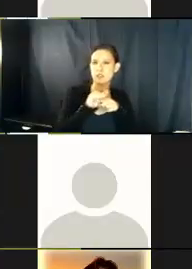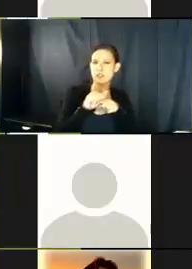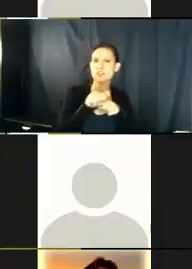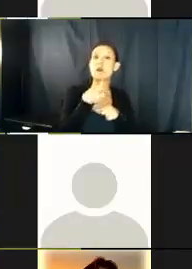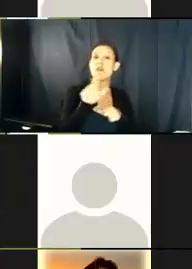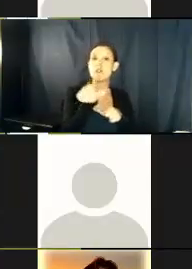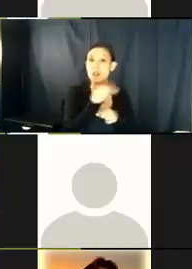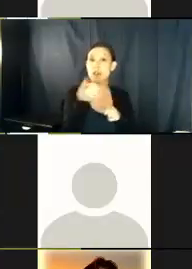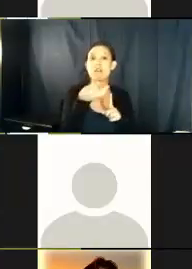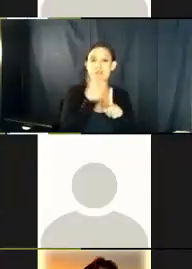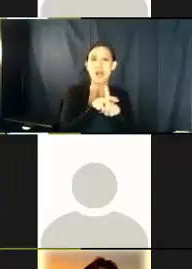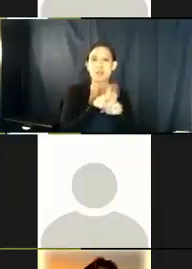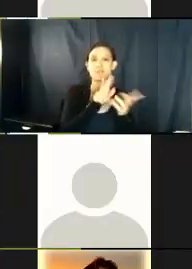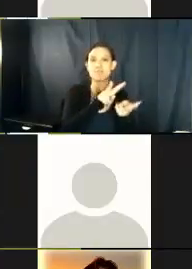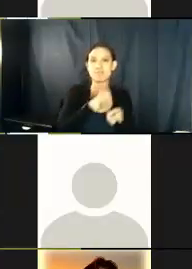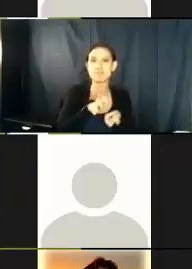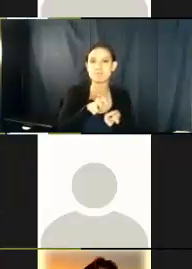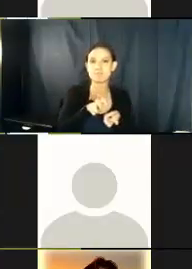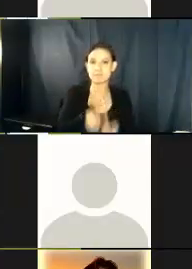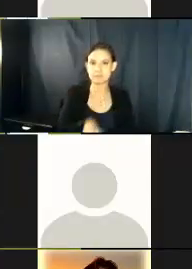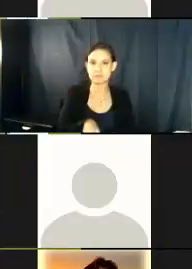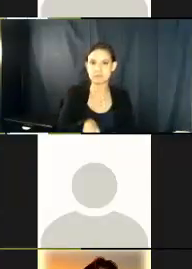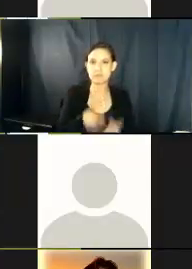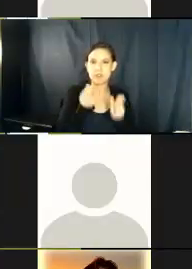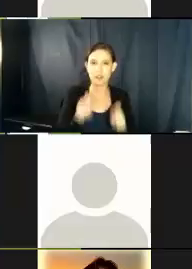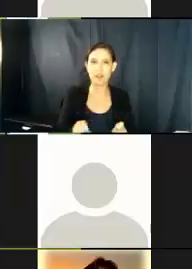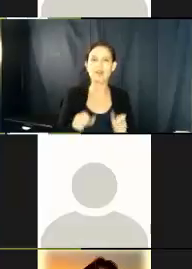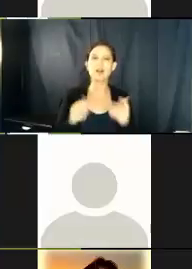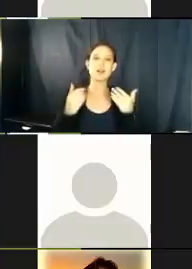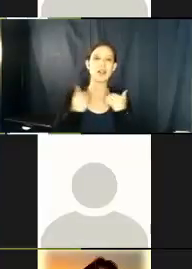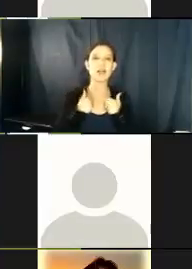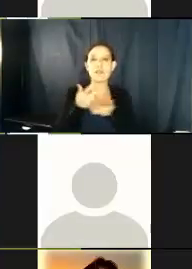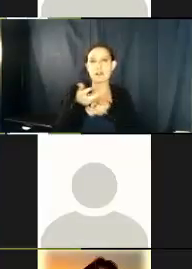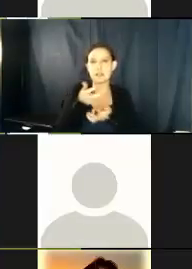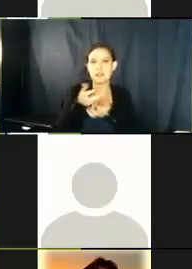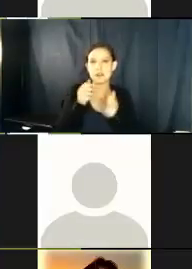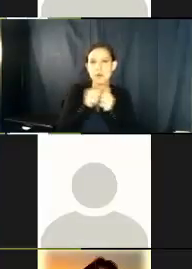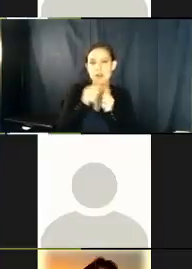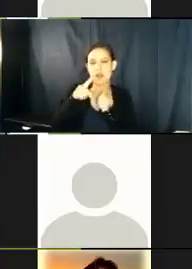It's got an interactive activity with some puzzle pieces that they can do. And then there's a way for them to check their answers.